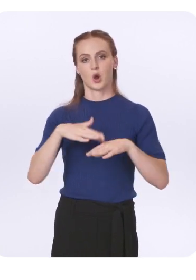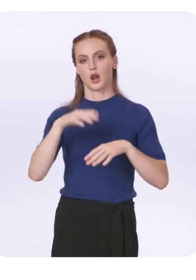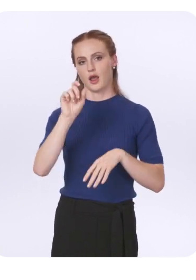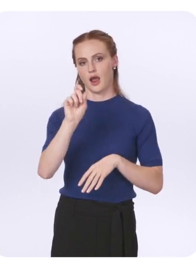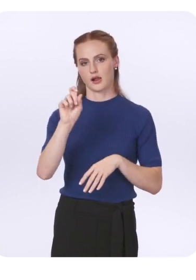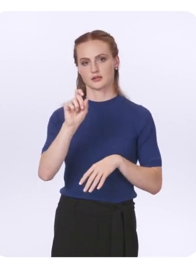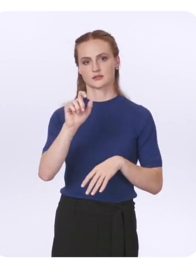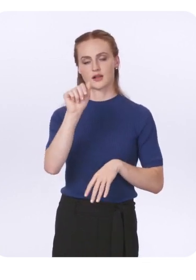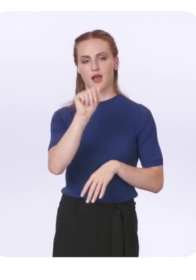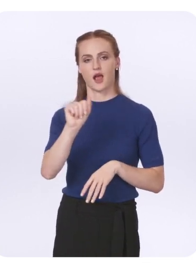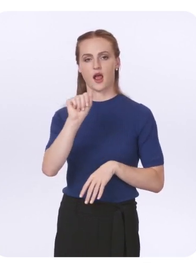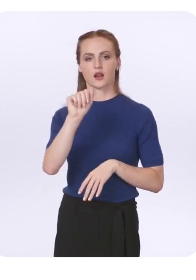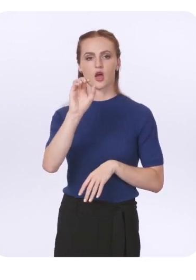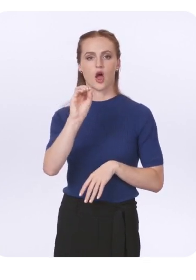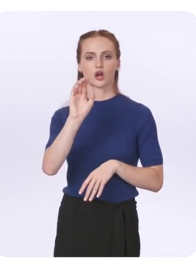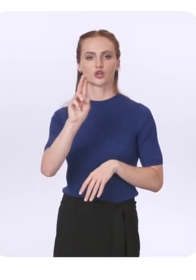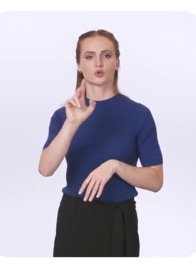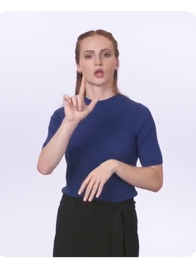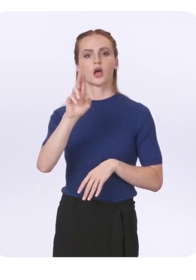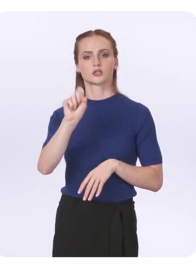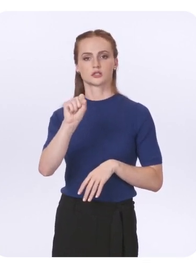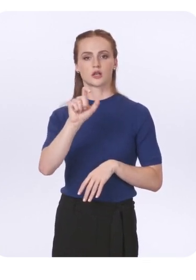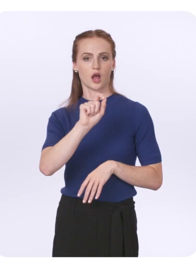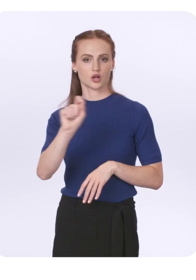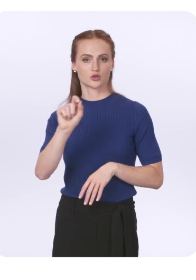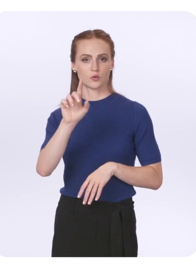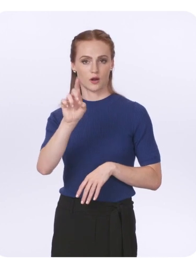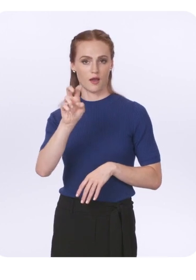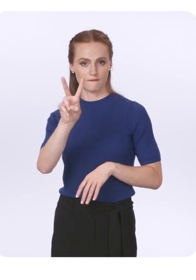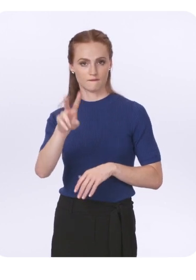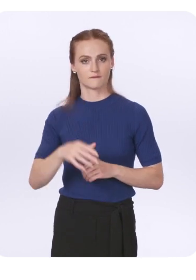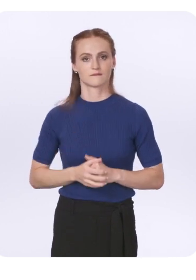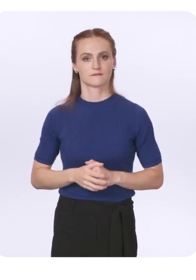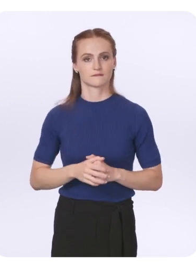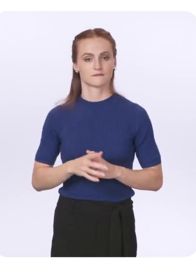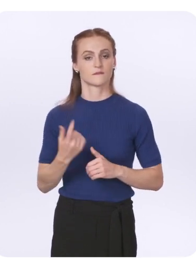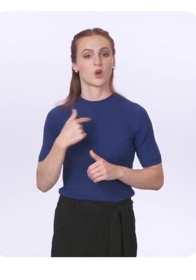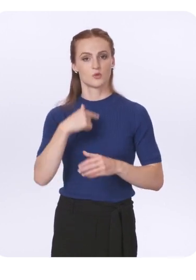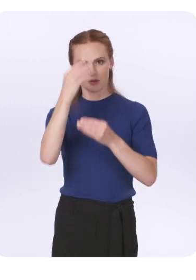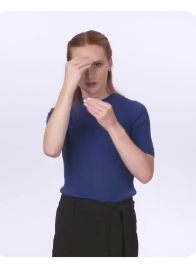We’ll be sharing dates, registration info, and all the finer details there.